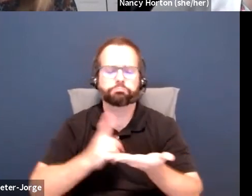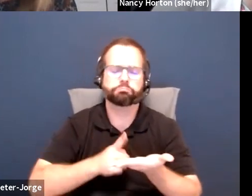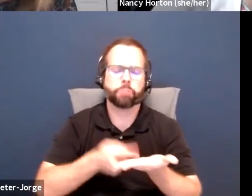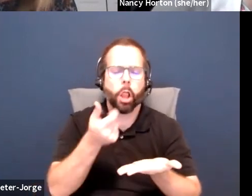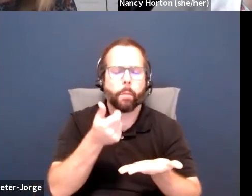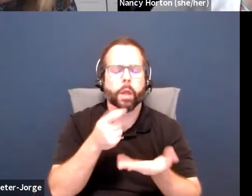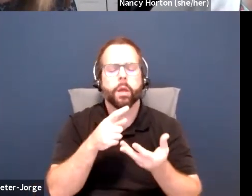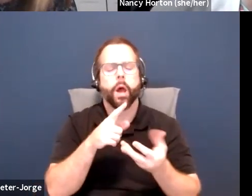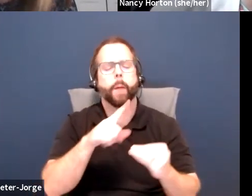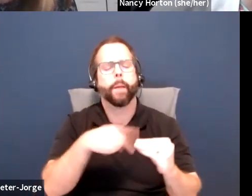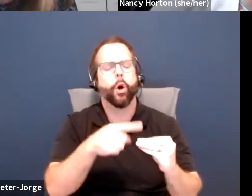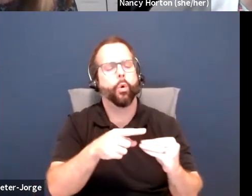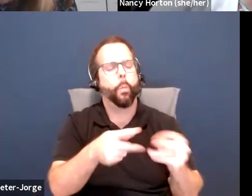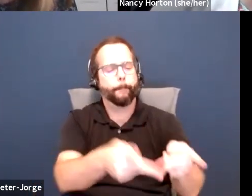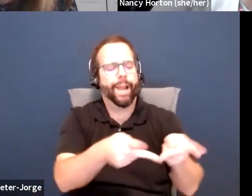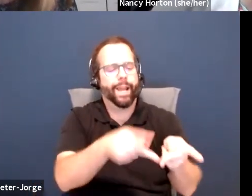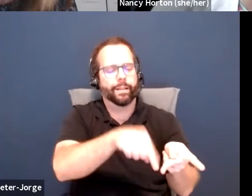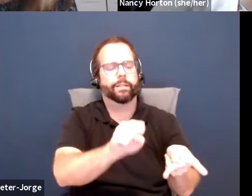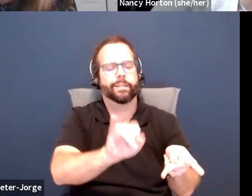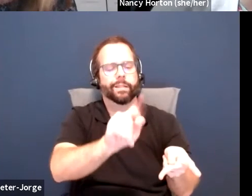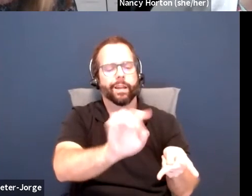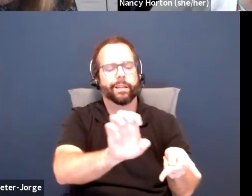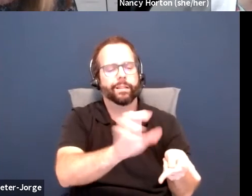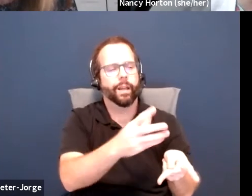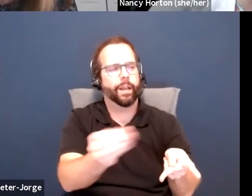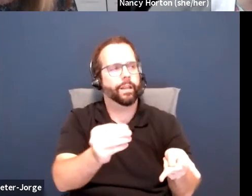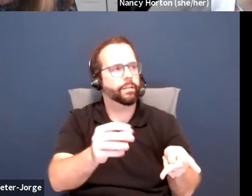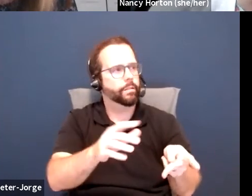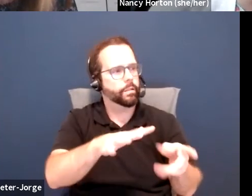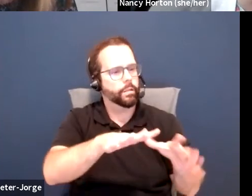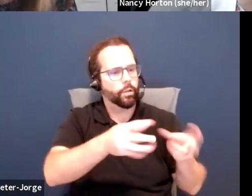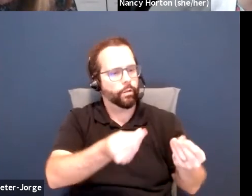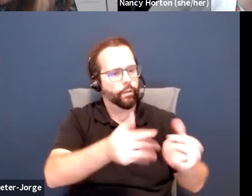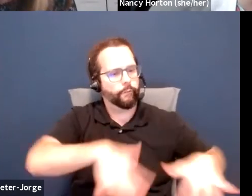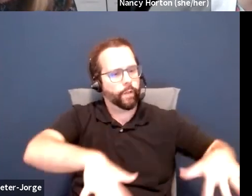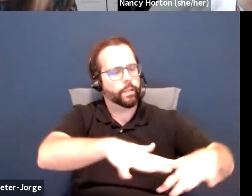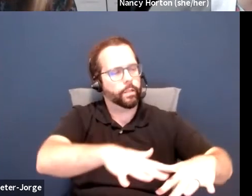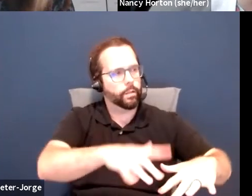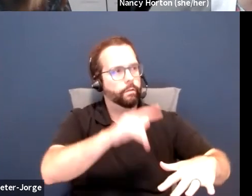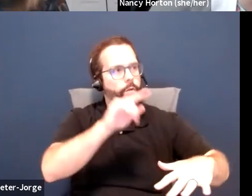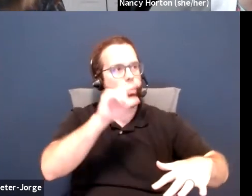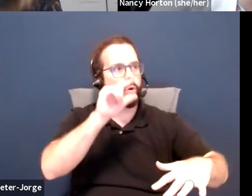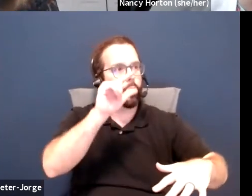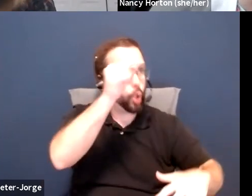here. Slide 14, please. And talk a little bit about specifics related to sites and facilities, specific related